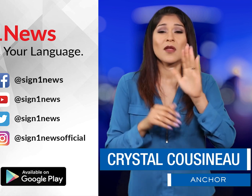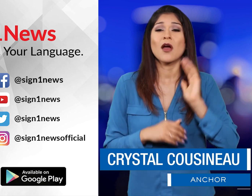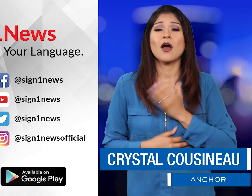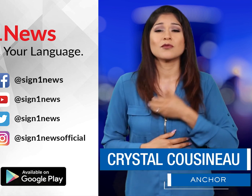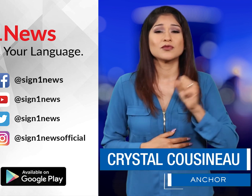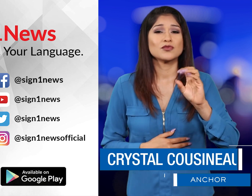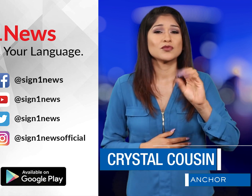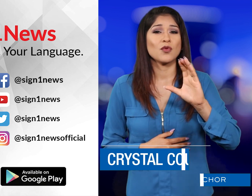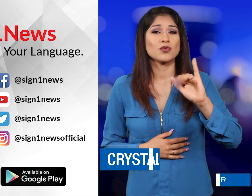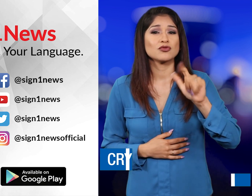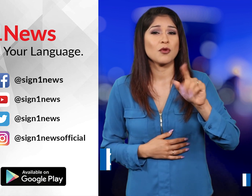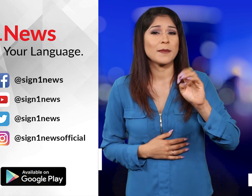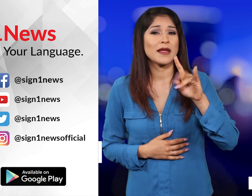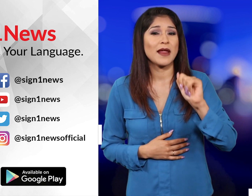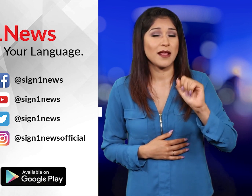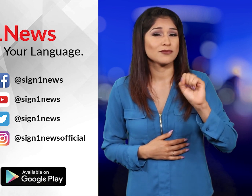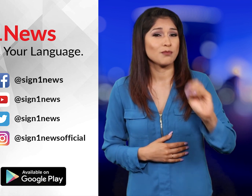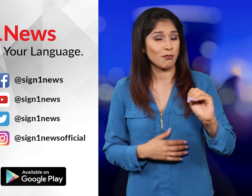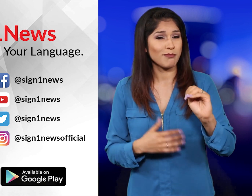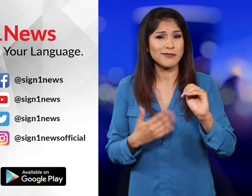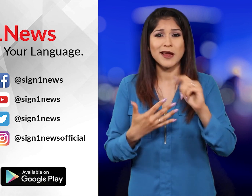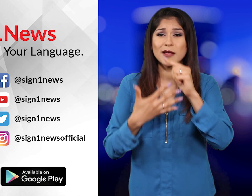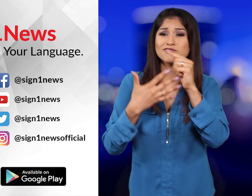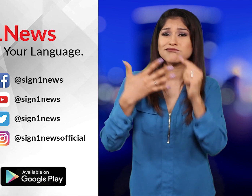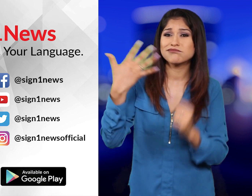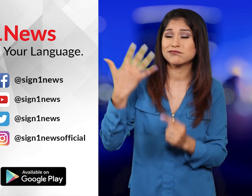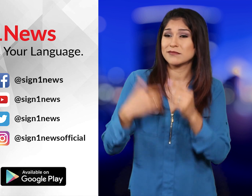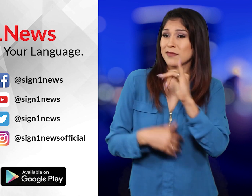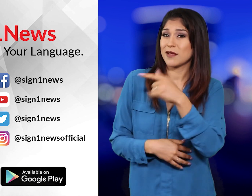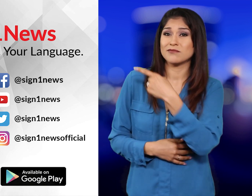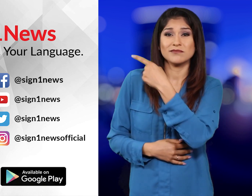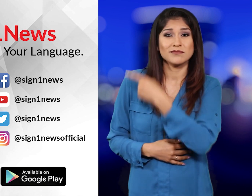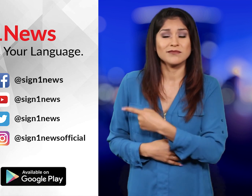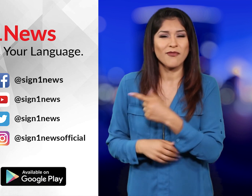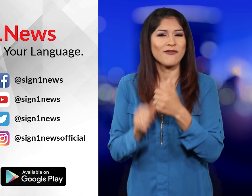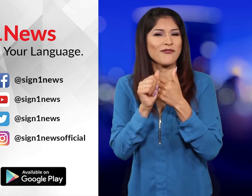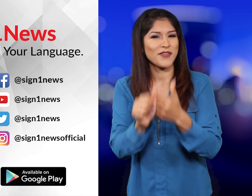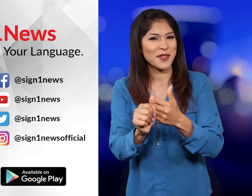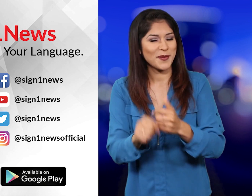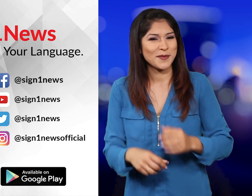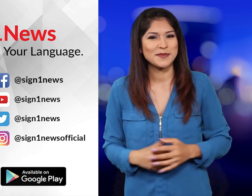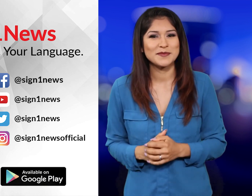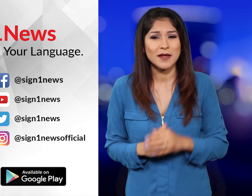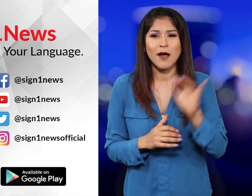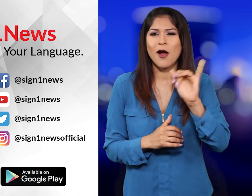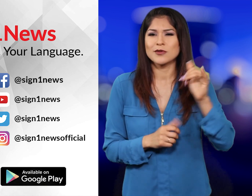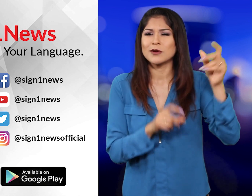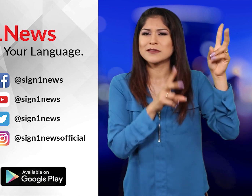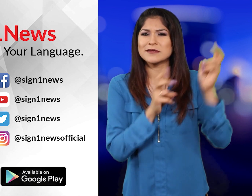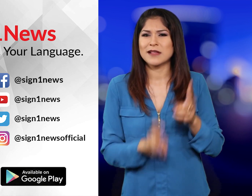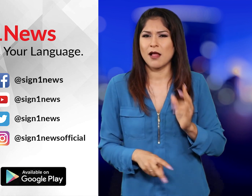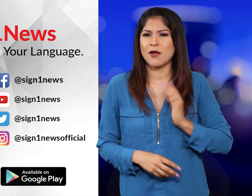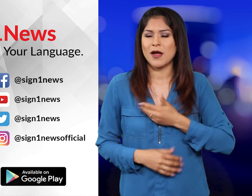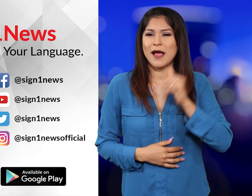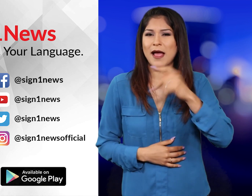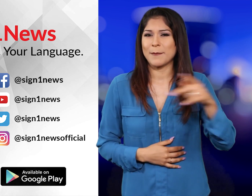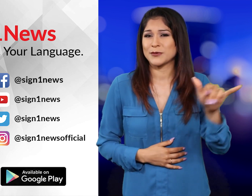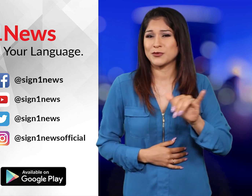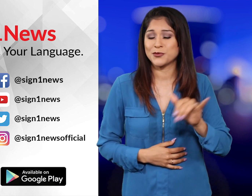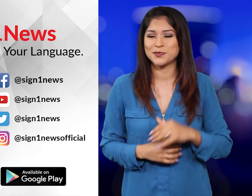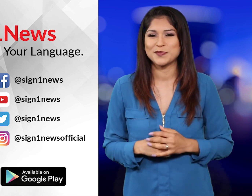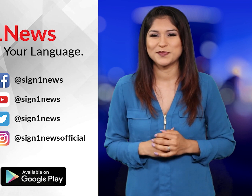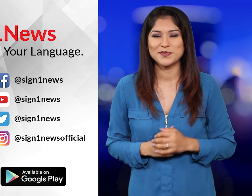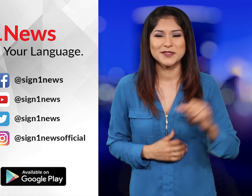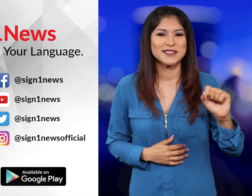Remember to follow us on all of our social media platforms and be sure to download our app too.